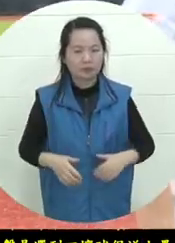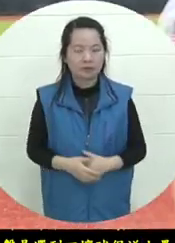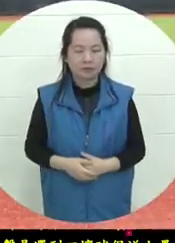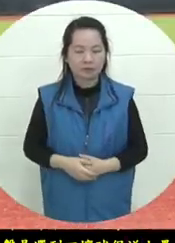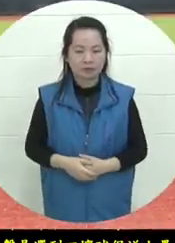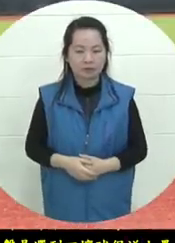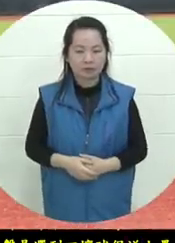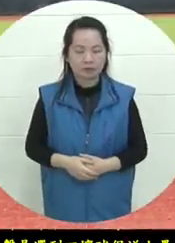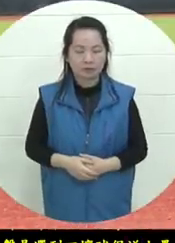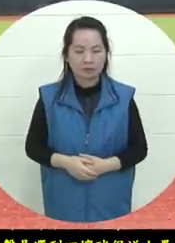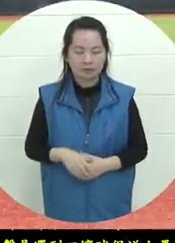low on the outside foot.